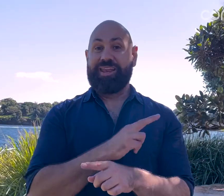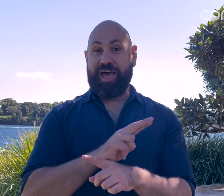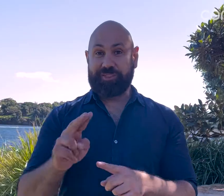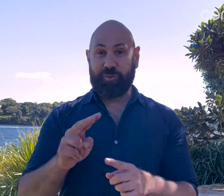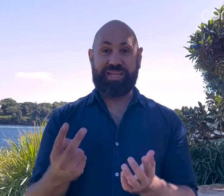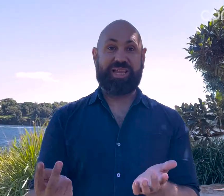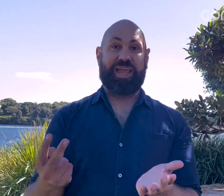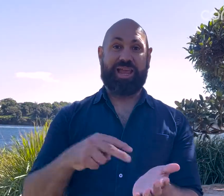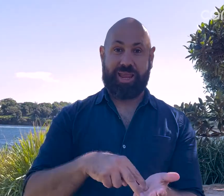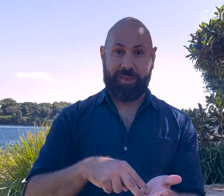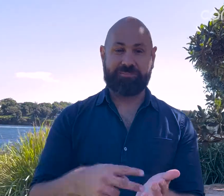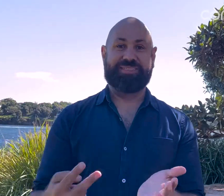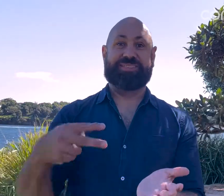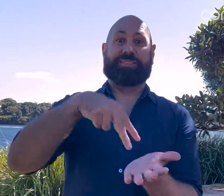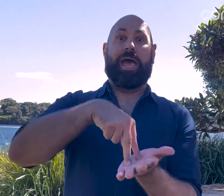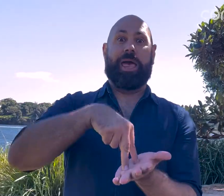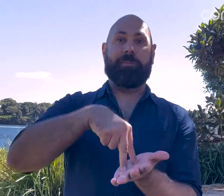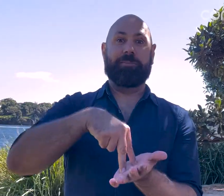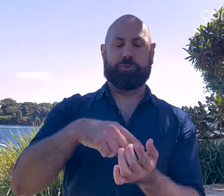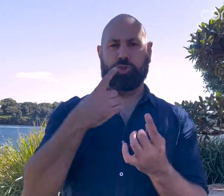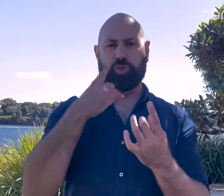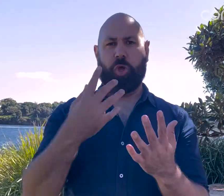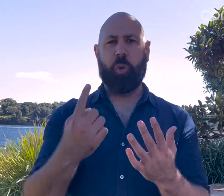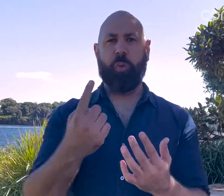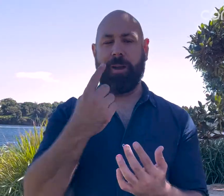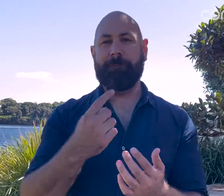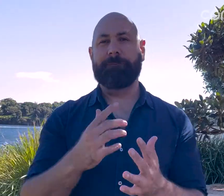The theme of NAIDOC week, “Get Up! Stand Up! Show Up!”